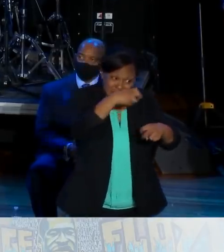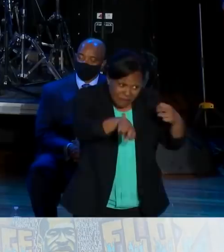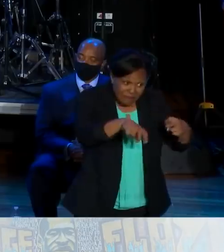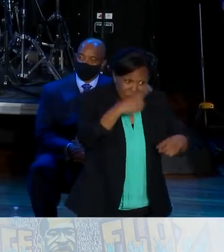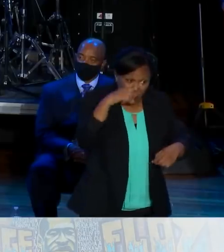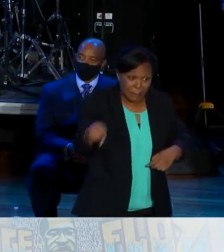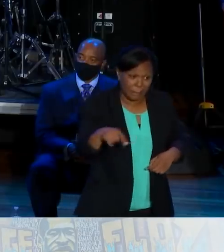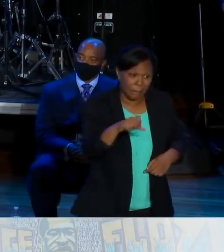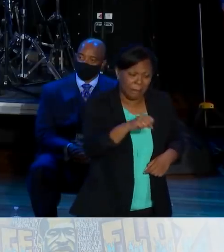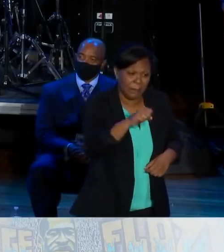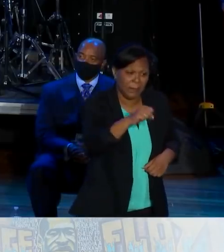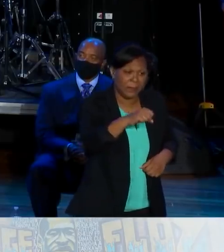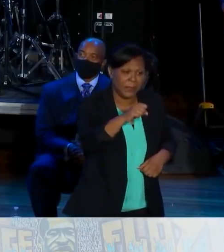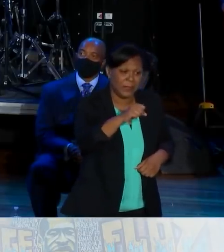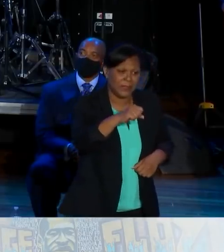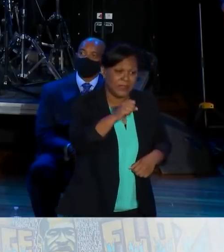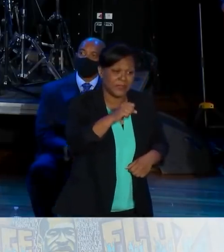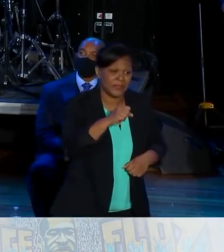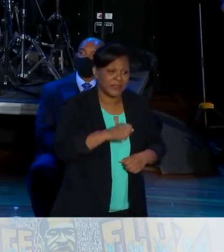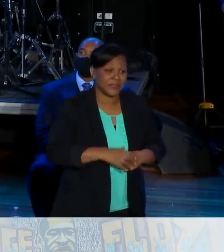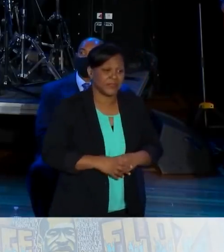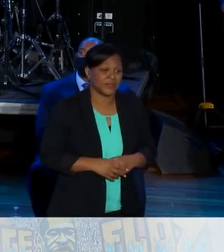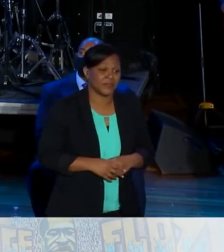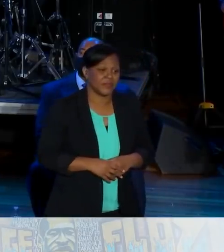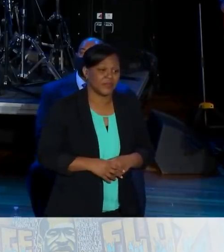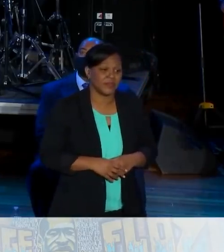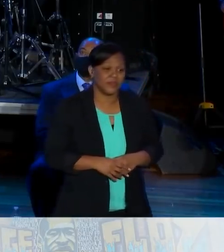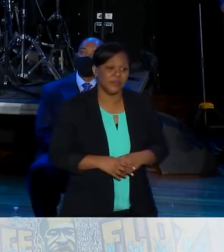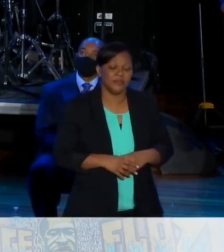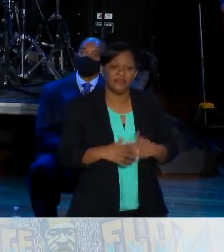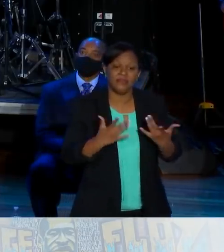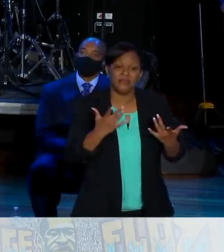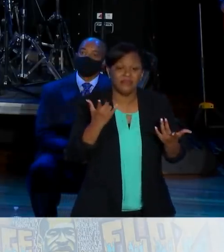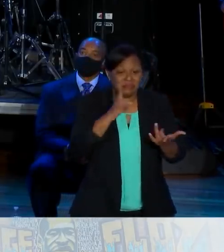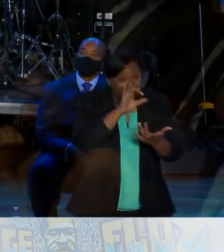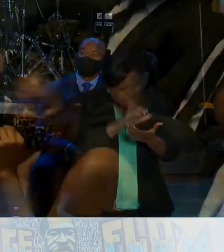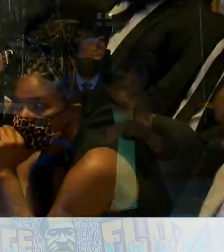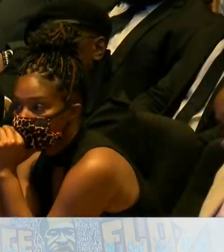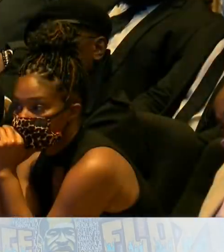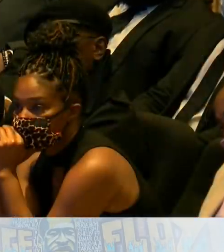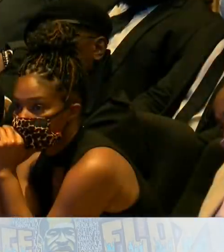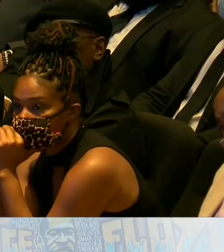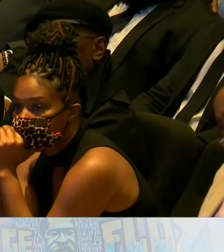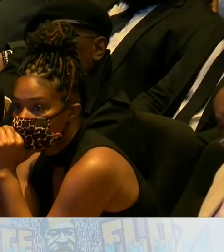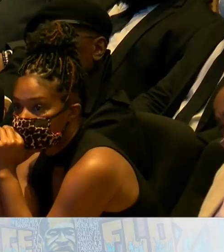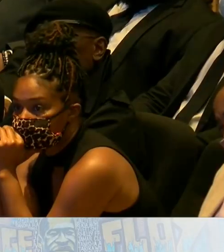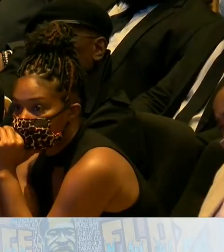AND YOU CAN TELL THIS FAMILY ALWAYS NEEDED GEORGE. AND SO IT'S AWFULLY DIFFICULT FOR THEM.